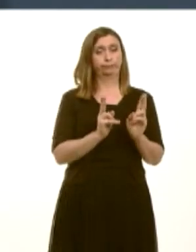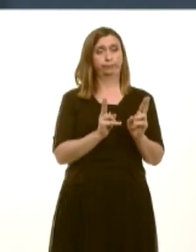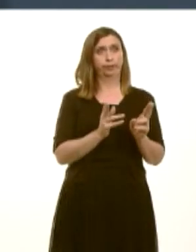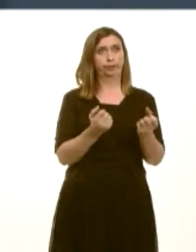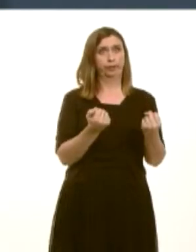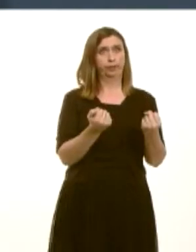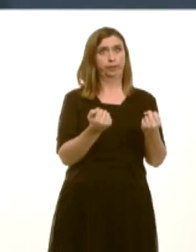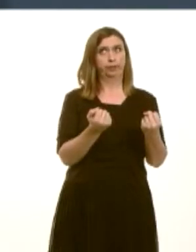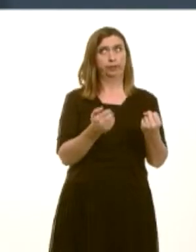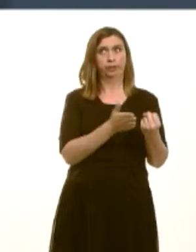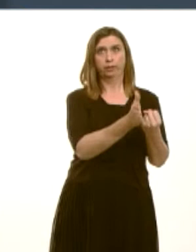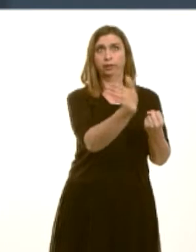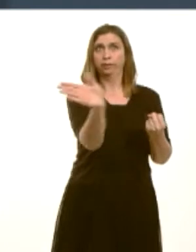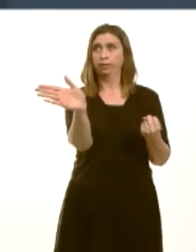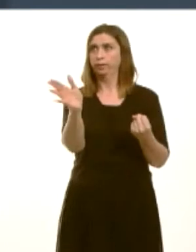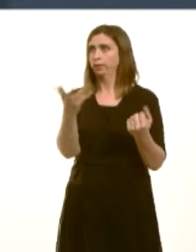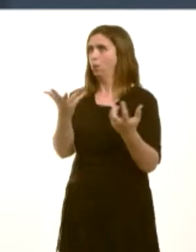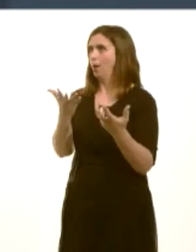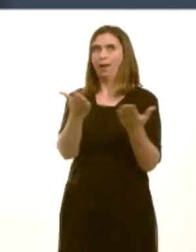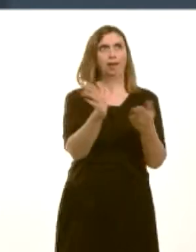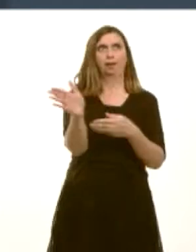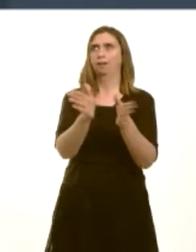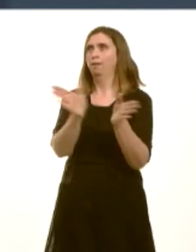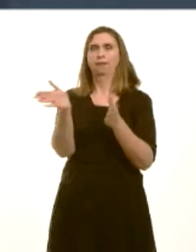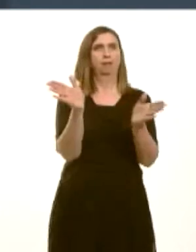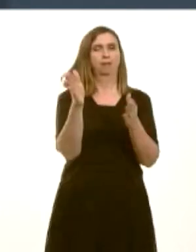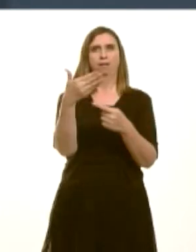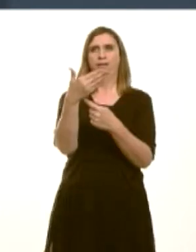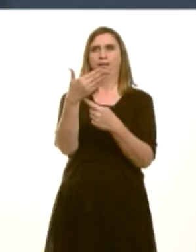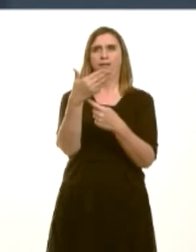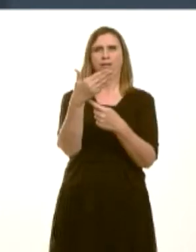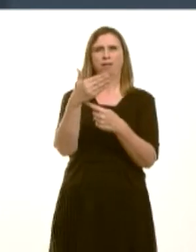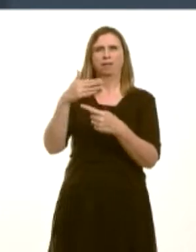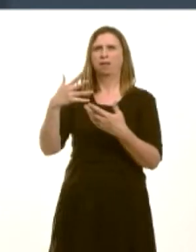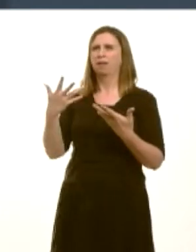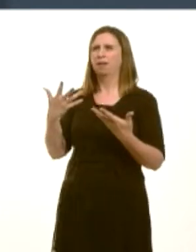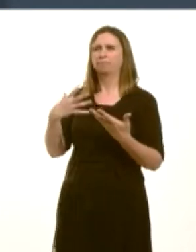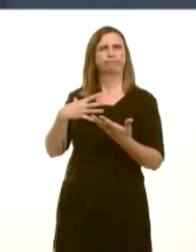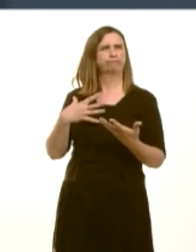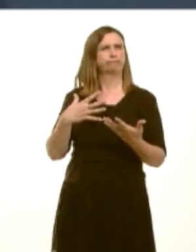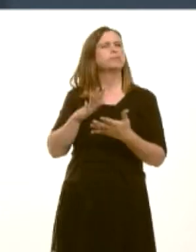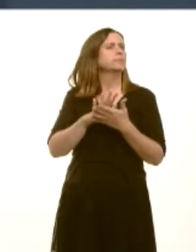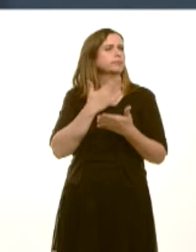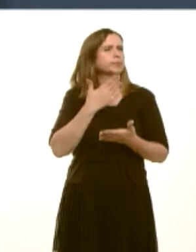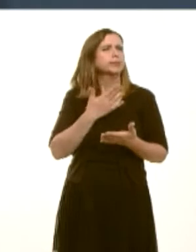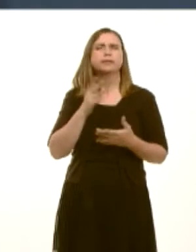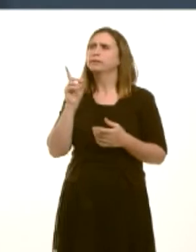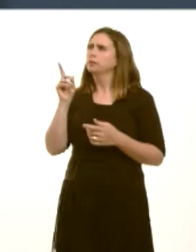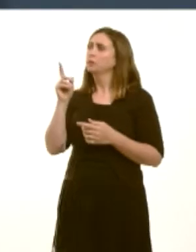westbound M4, and residents have expressed deep concern that they indicate a decision has already been made. Can you reassure my constituents that no decision has been made